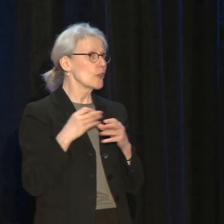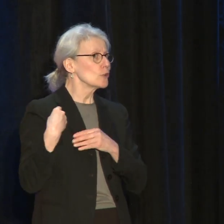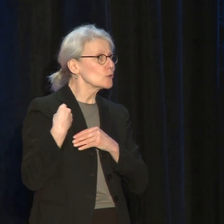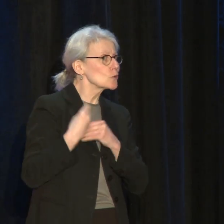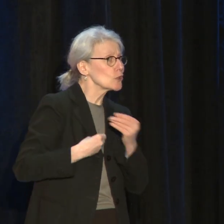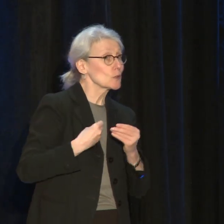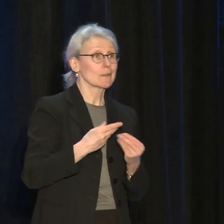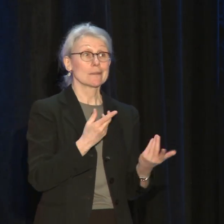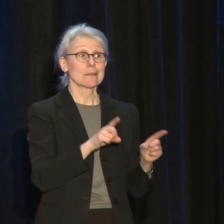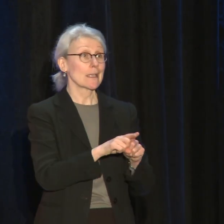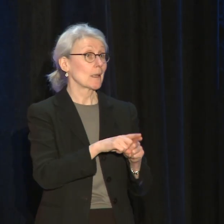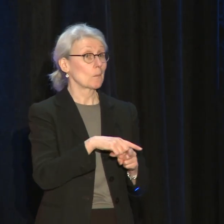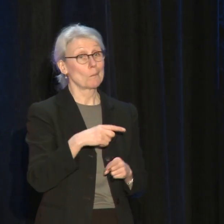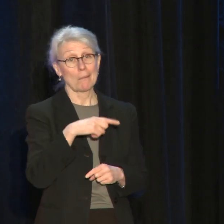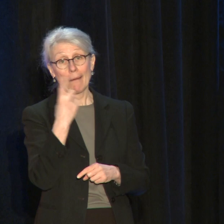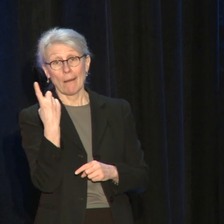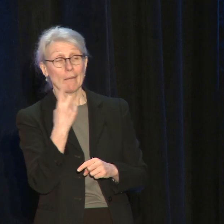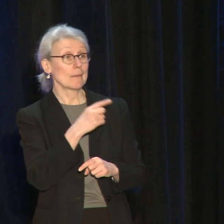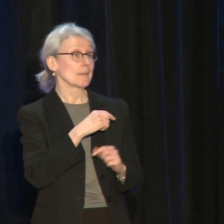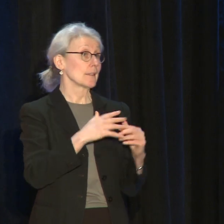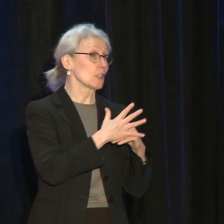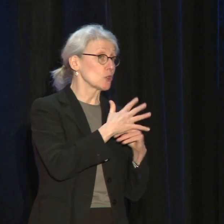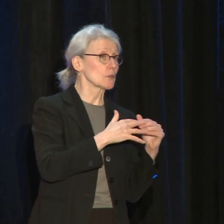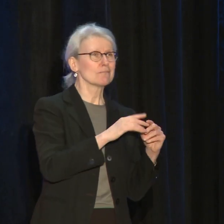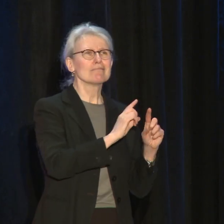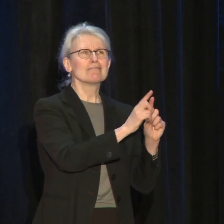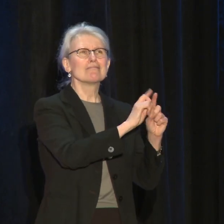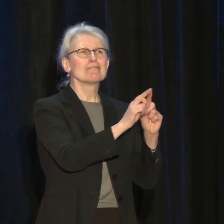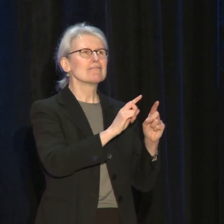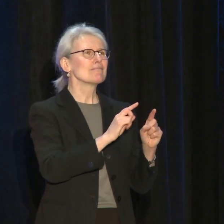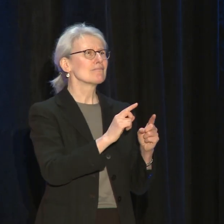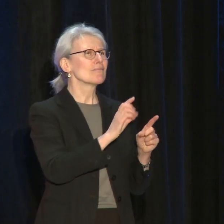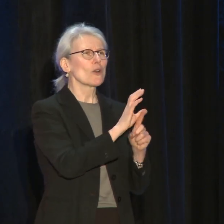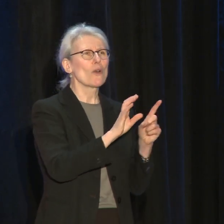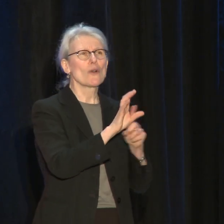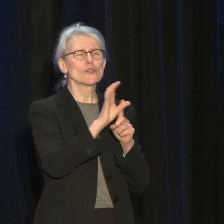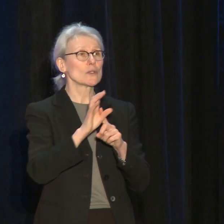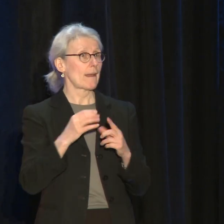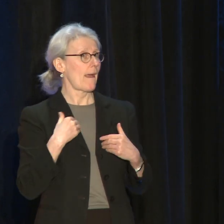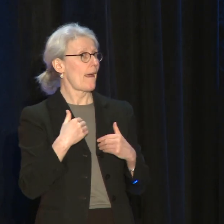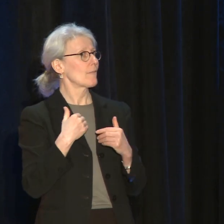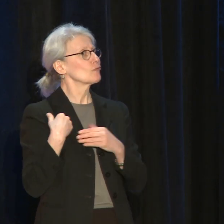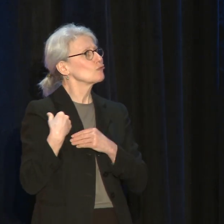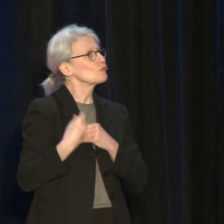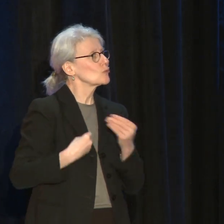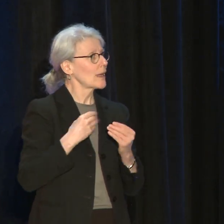communities and Indigenous communities, other communities, traditions of caregiving. This is